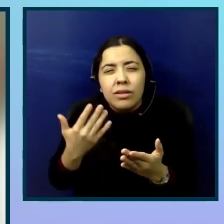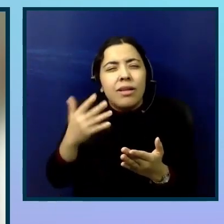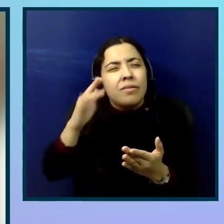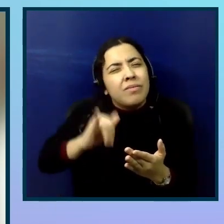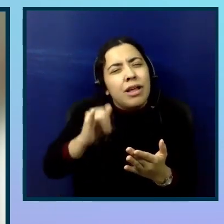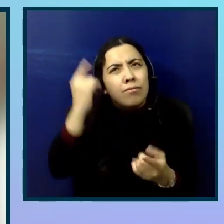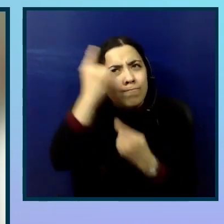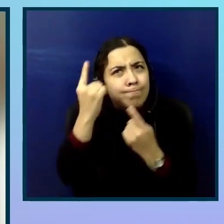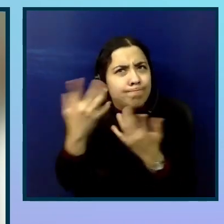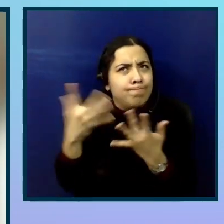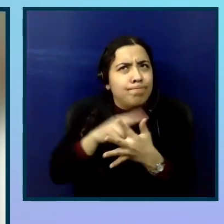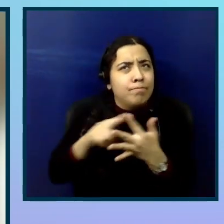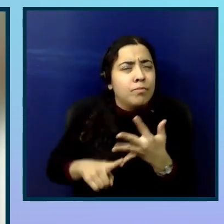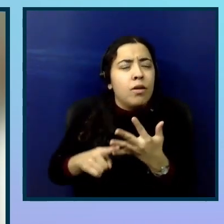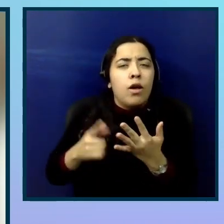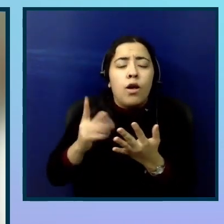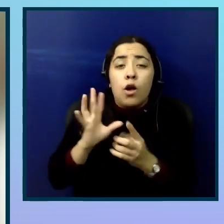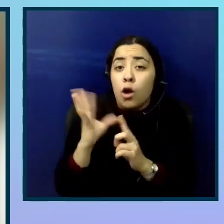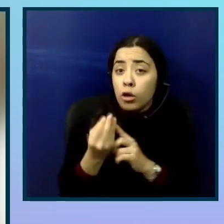you're dealing with socioeconomic differences.